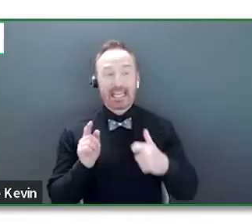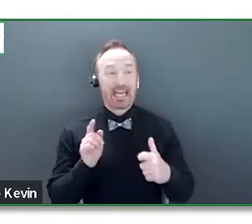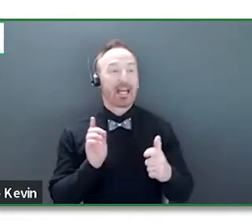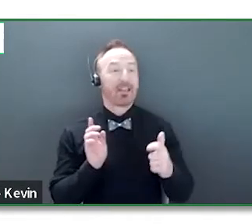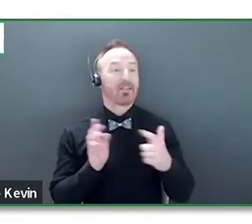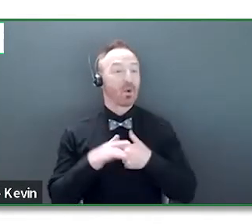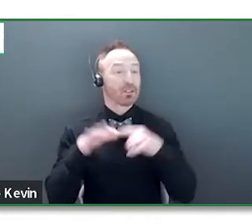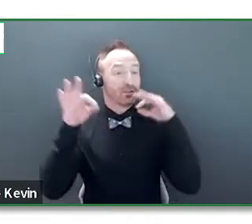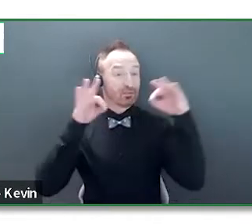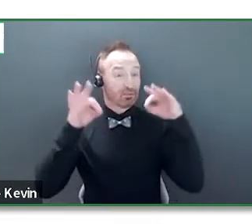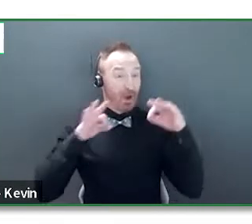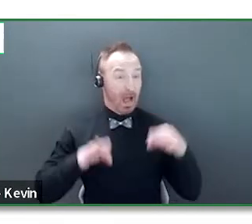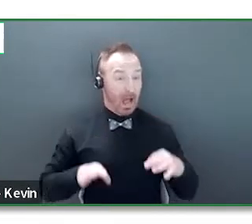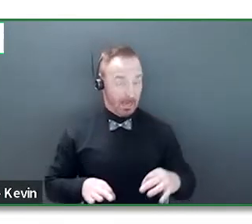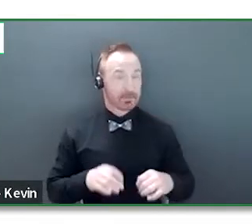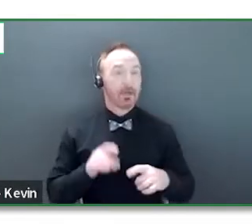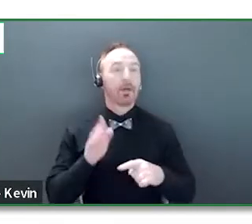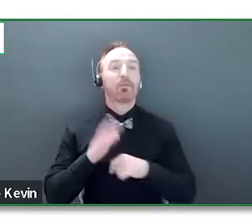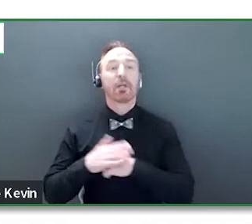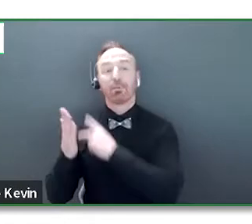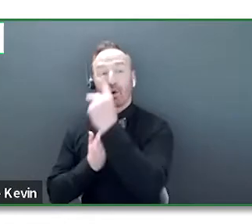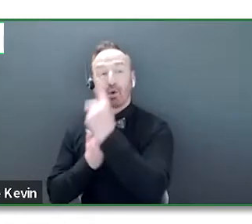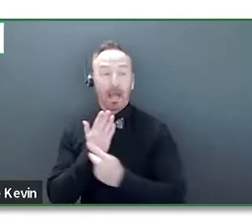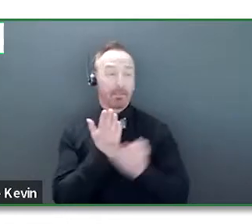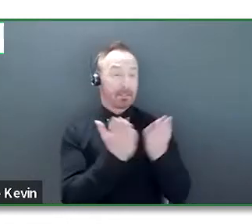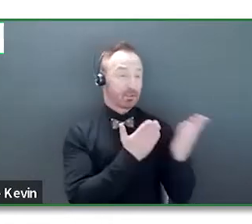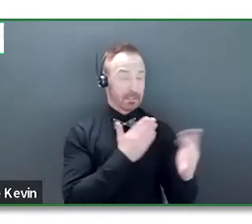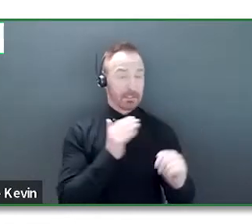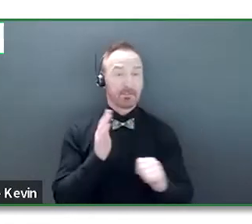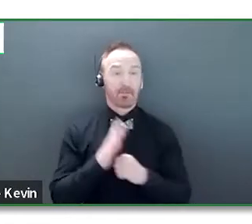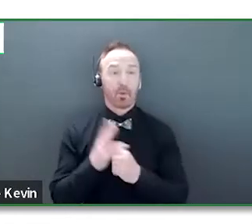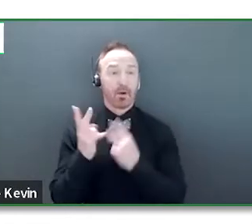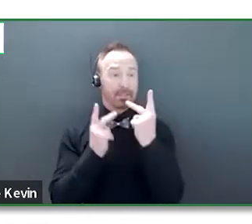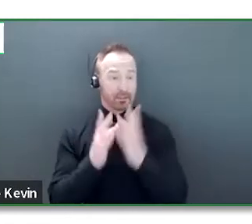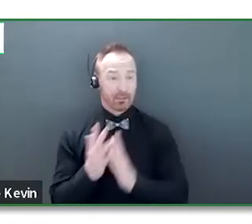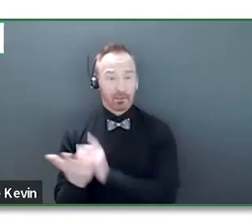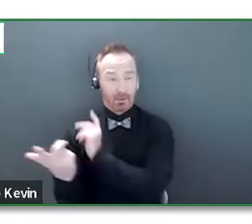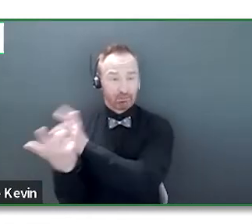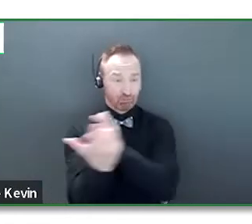programs and services for visitors. So it varies from information gathering,